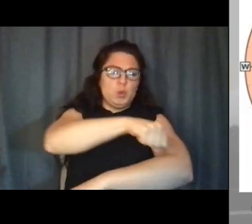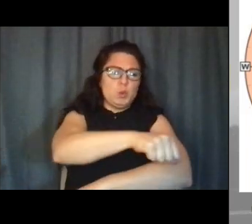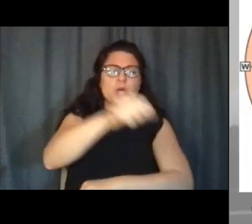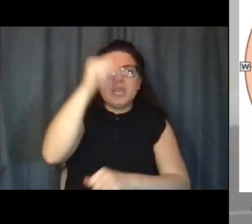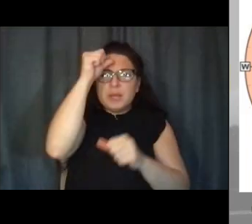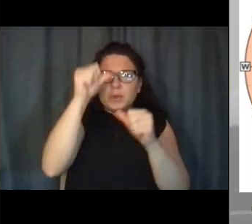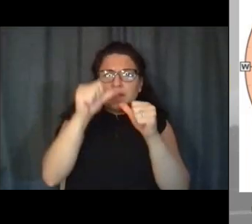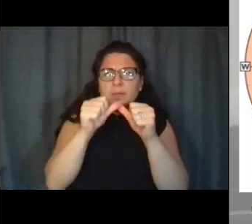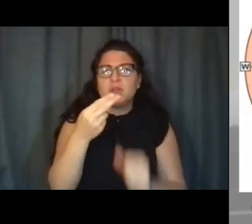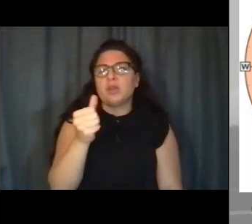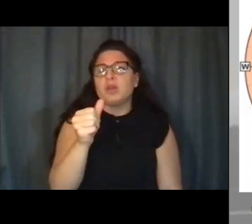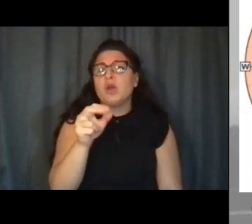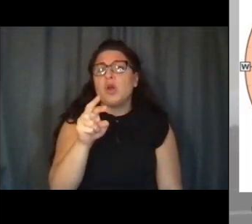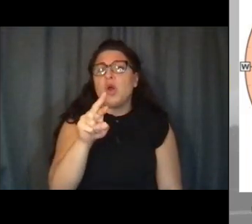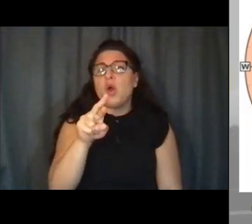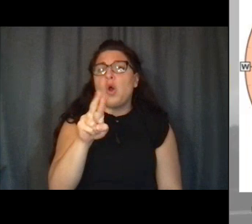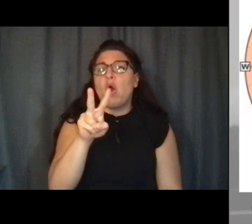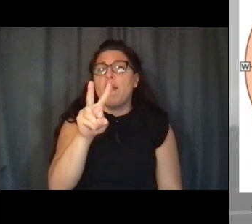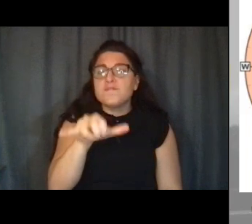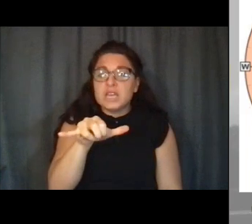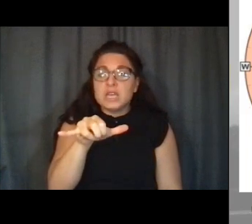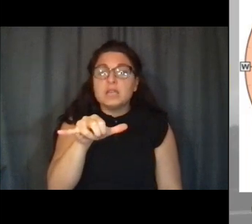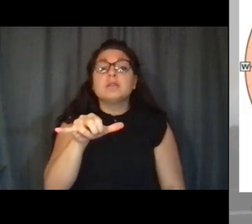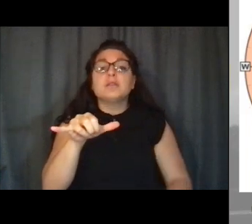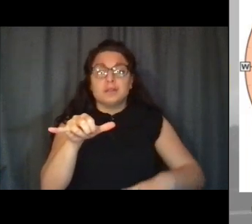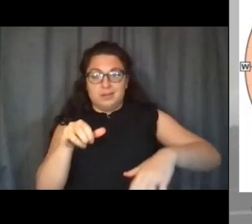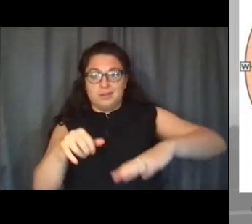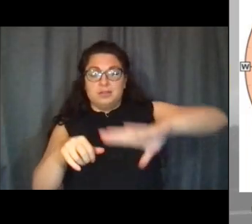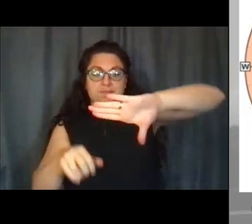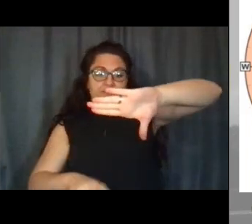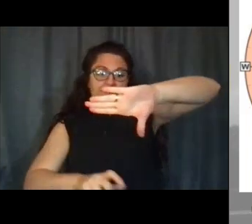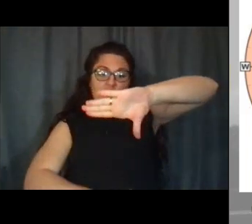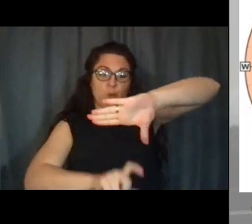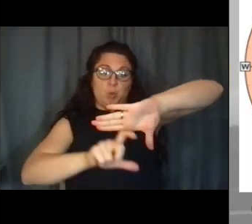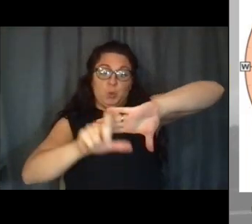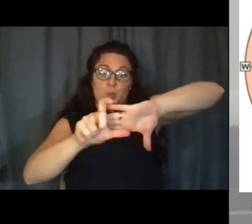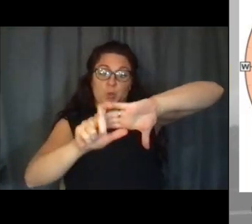in 2017 had 52 tornadoes and NOAA's National Weather Service